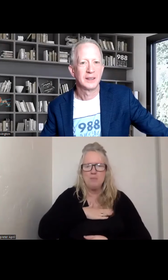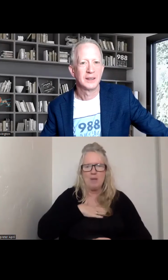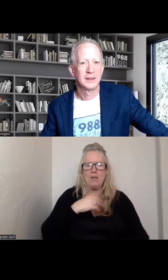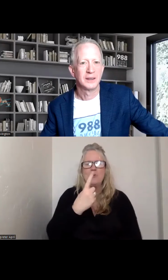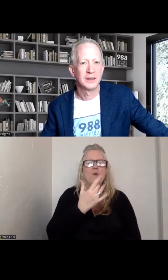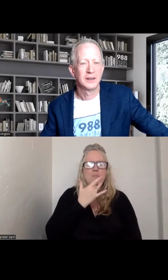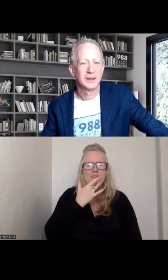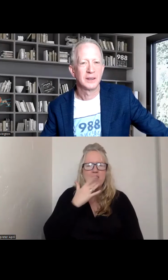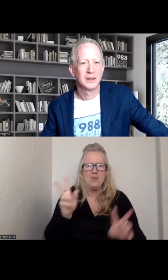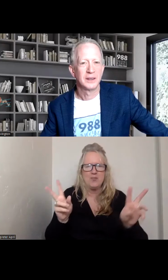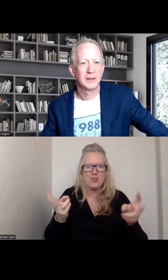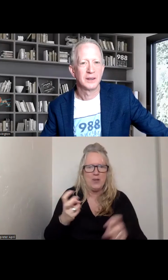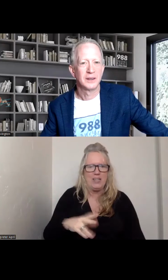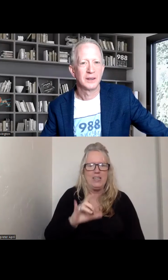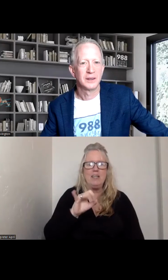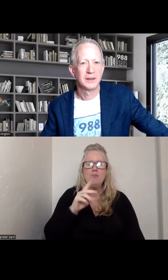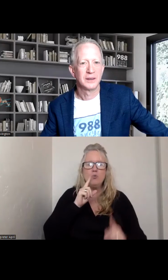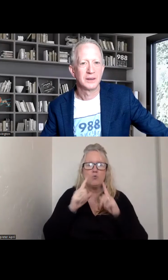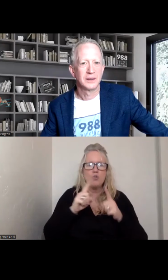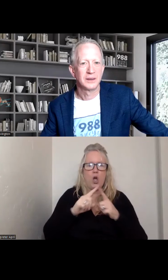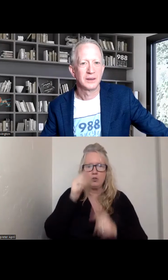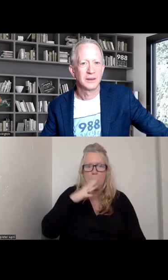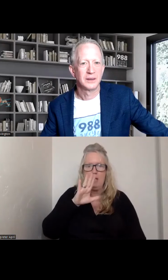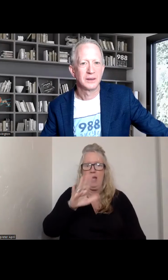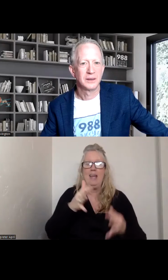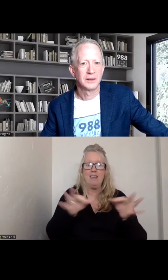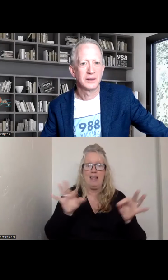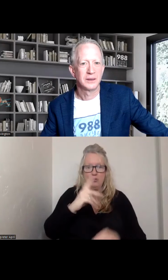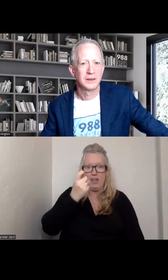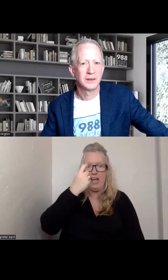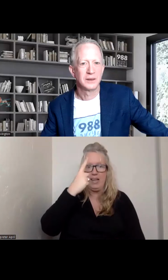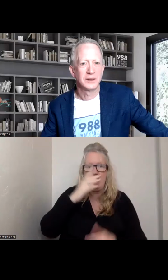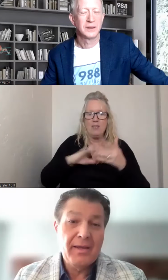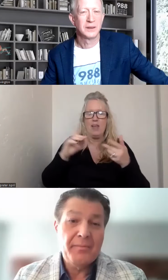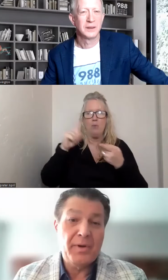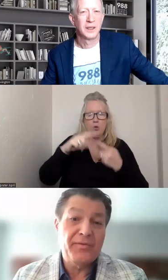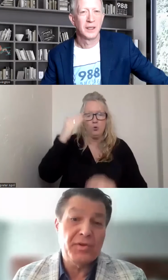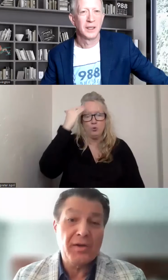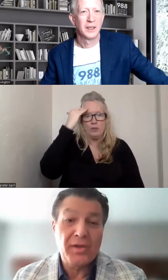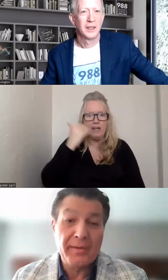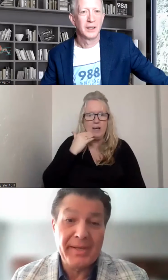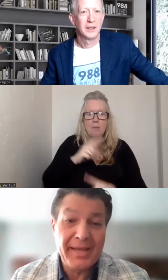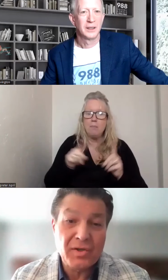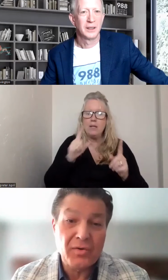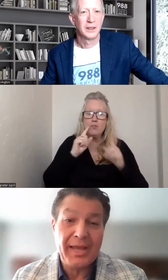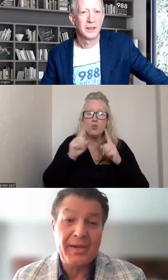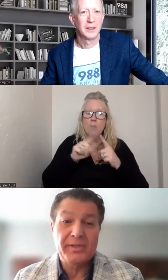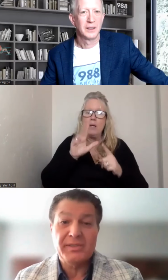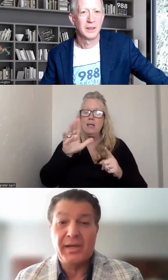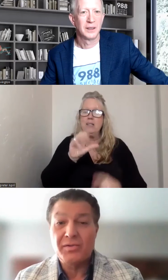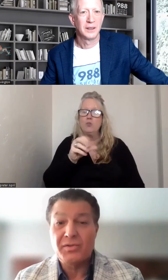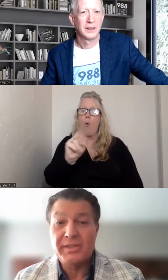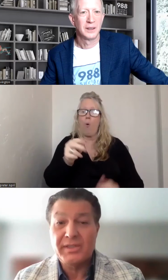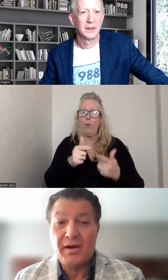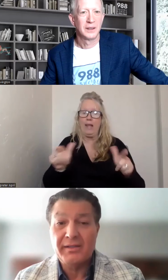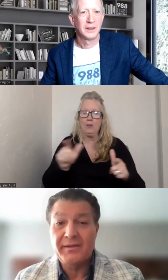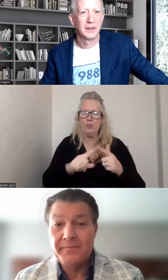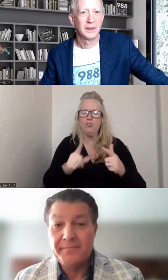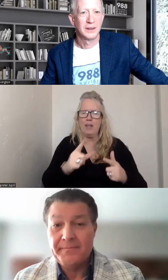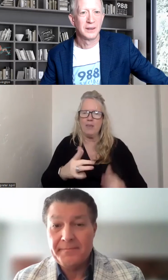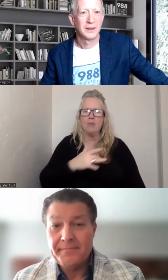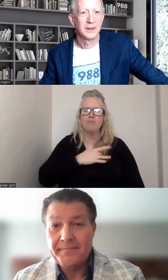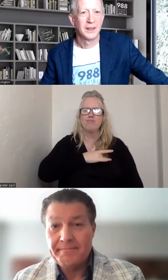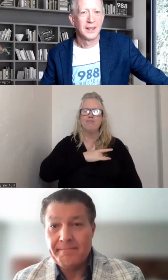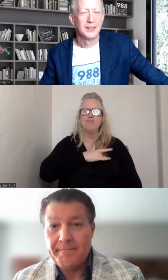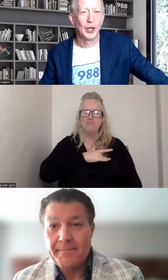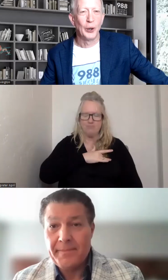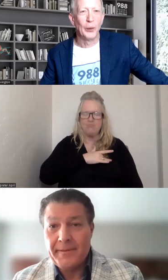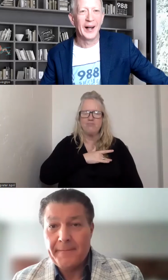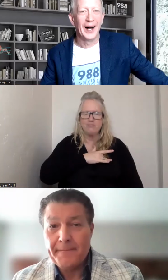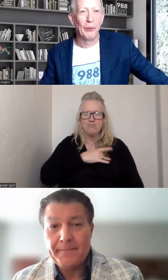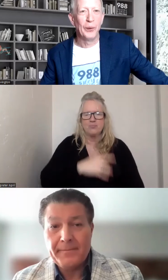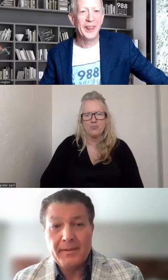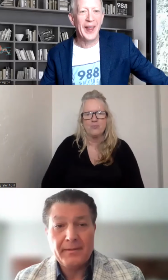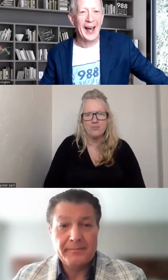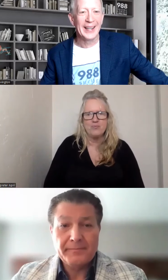(READING QUOTE). >>: SO WITH THAT,